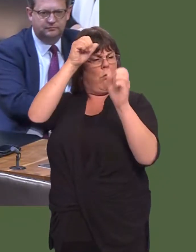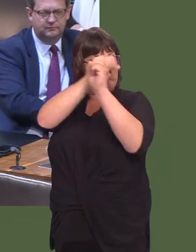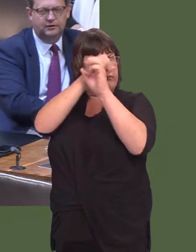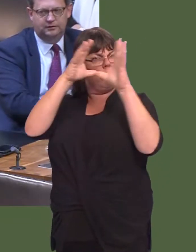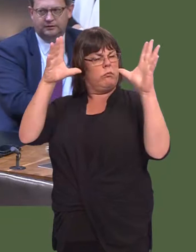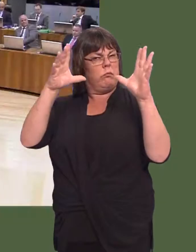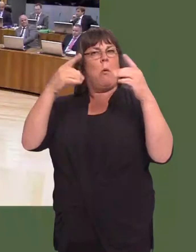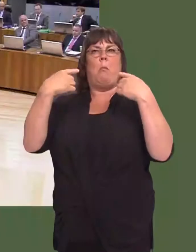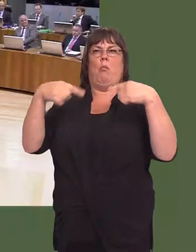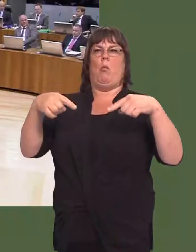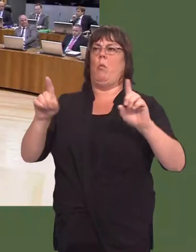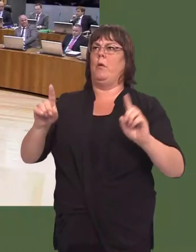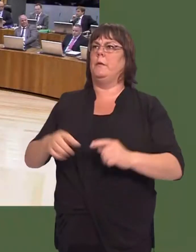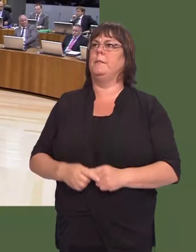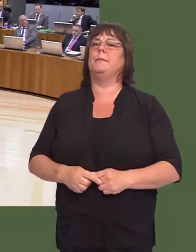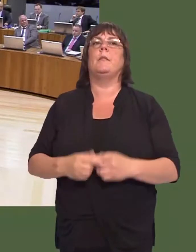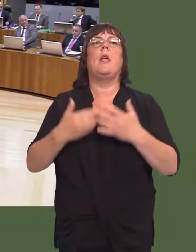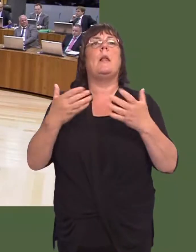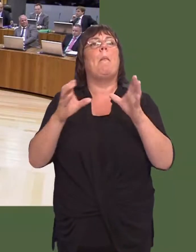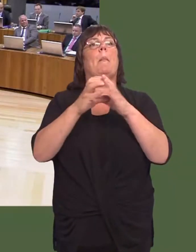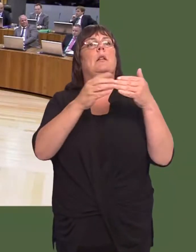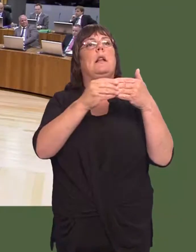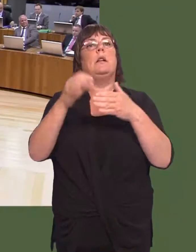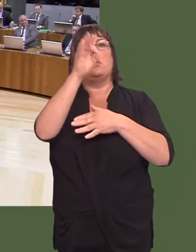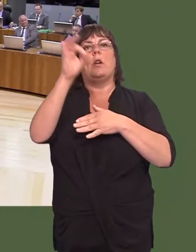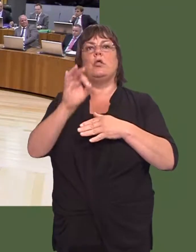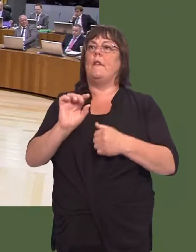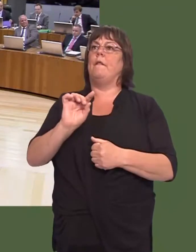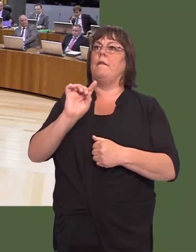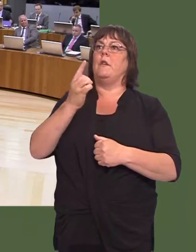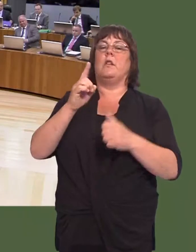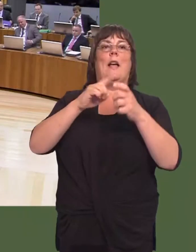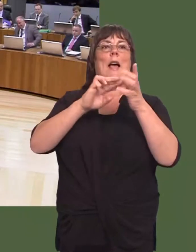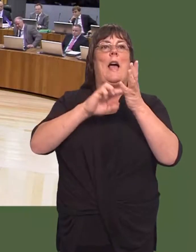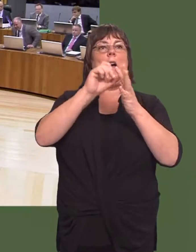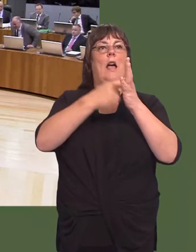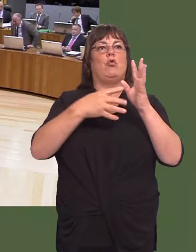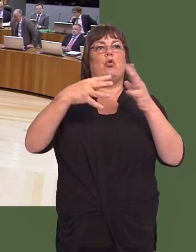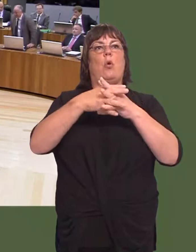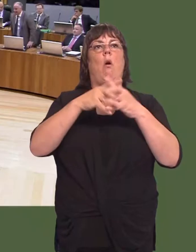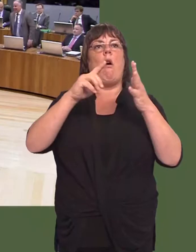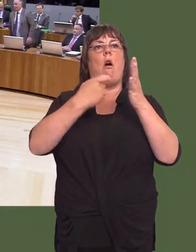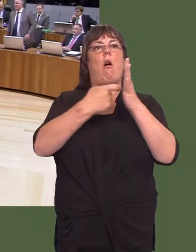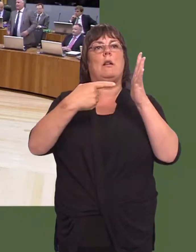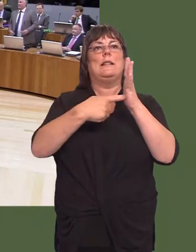Y Llywydd / The Llywydd: Questions now from the party leaders. Leader of the opposition, Andrew R.T. Davies.